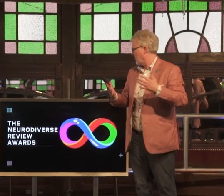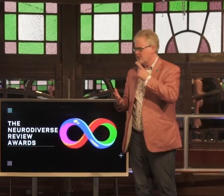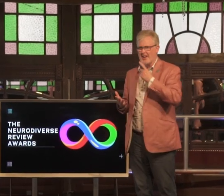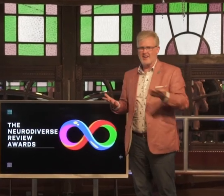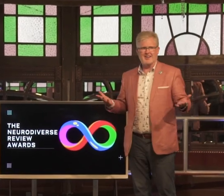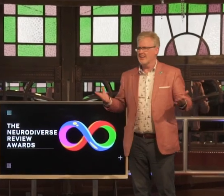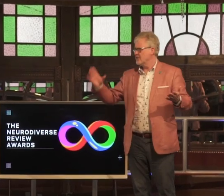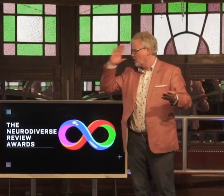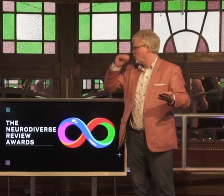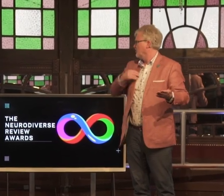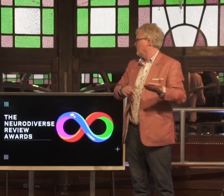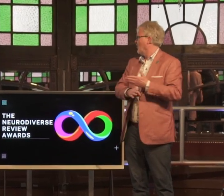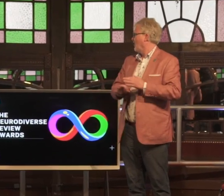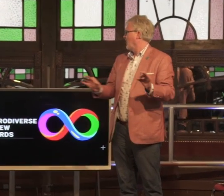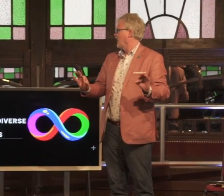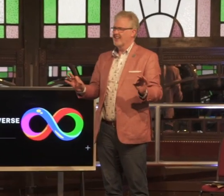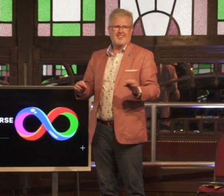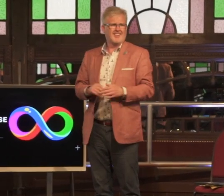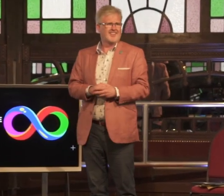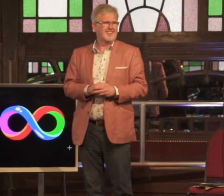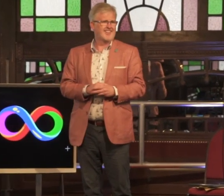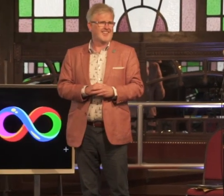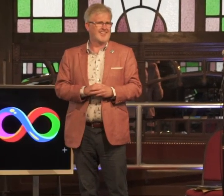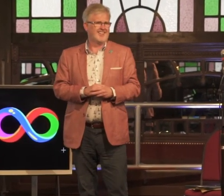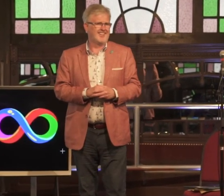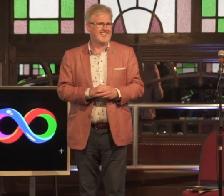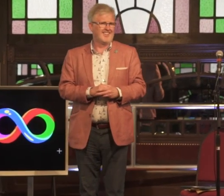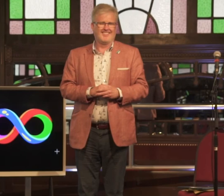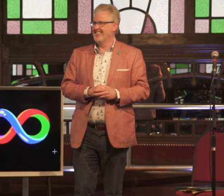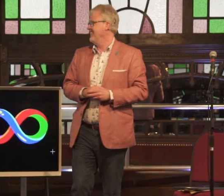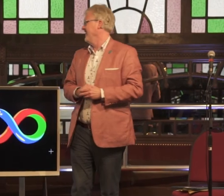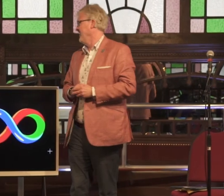Wow. I haven't prepared anything, you should have told me. I don't know what to say!